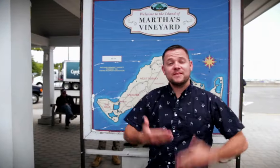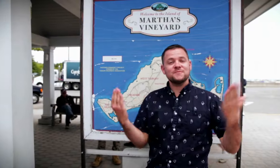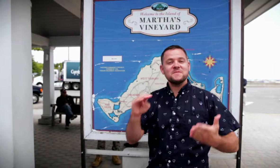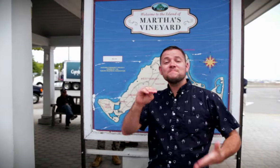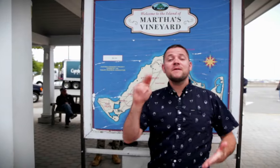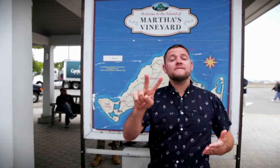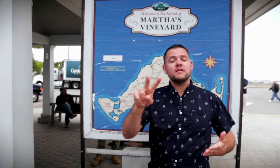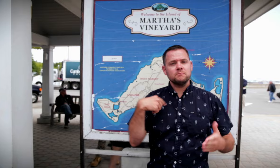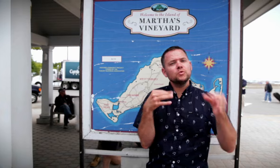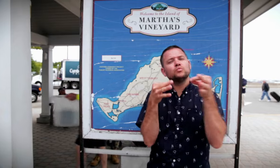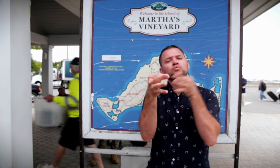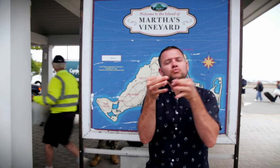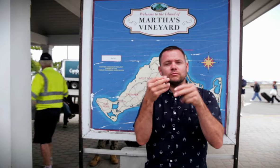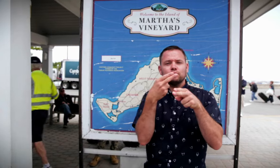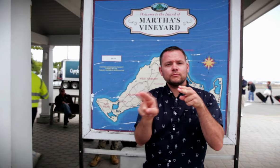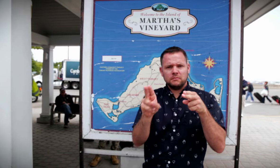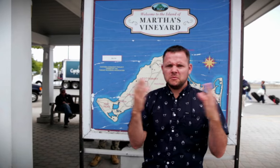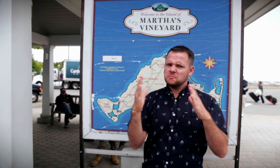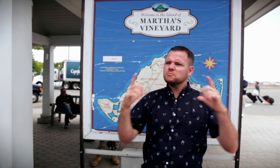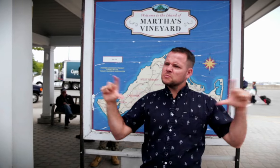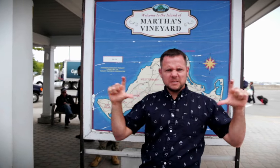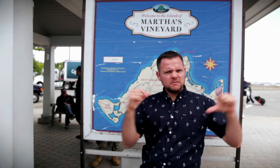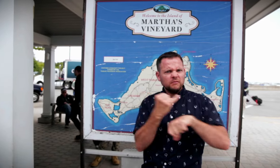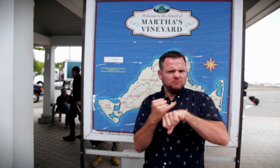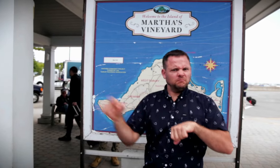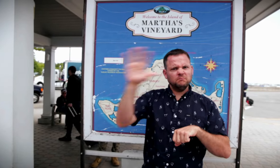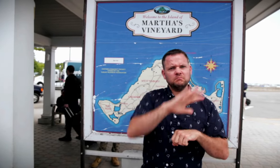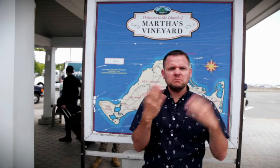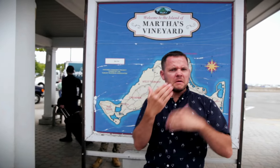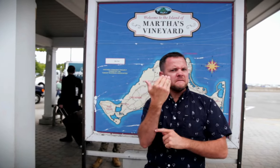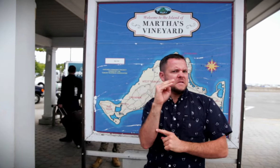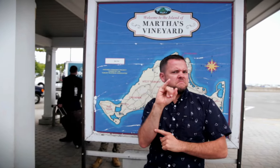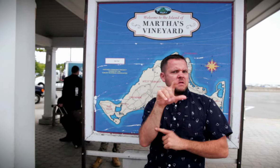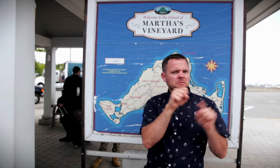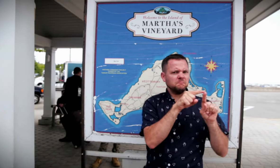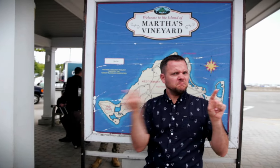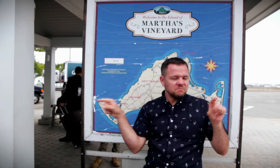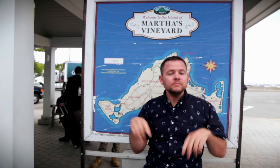Welcome to Martha's Vineyard! Here's a short overview of the island. It's about 15 miles wide.